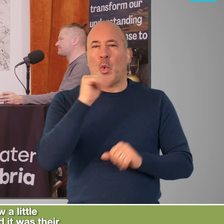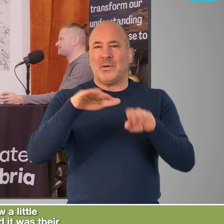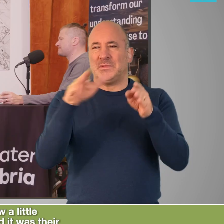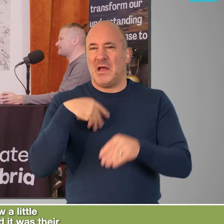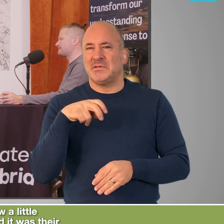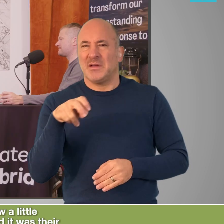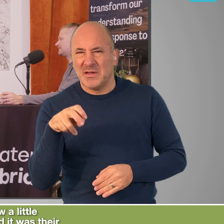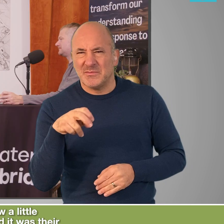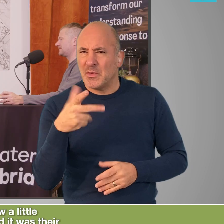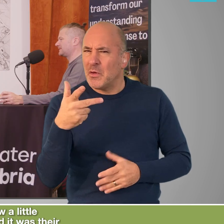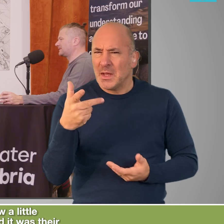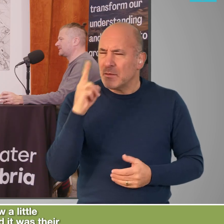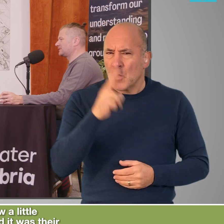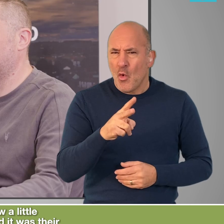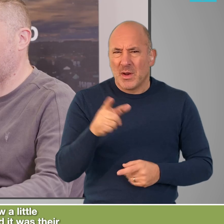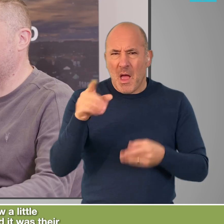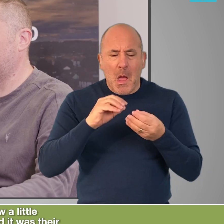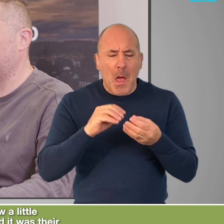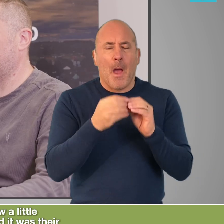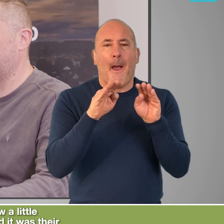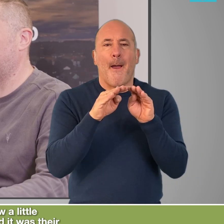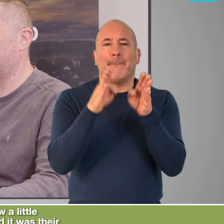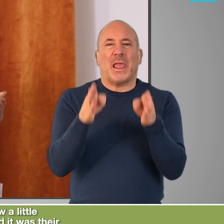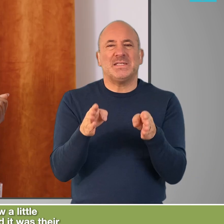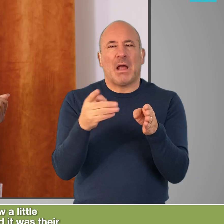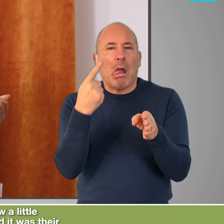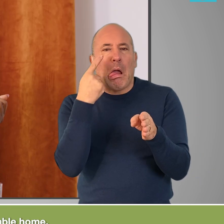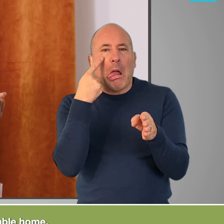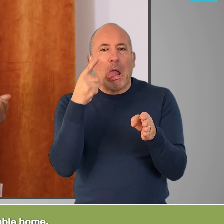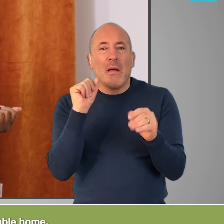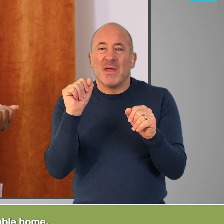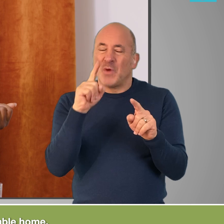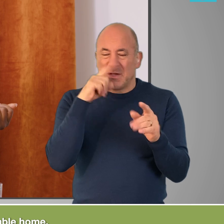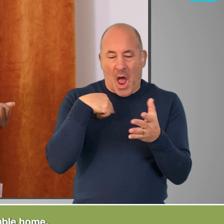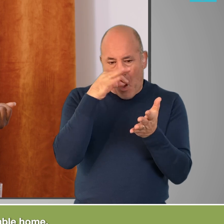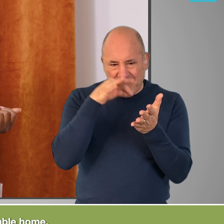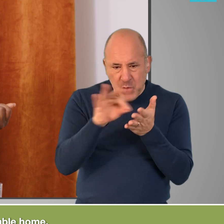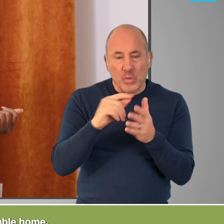I dunno if you saw a little prototype building and it was their affordable, sustainable home.